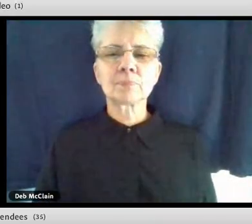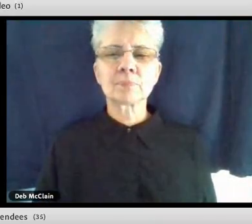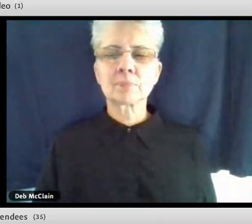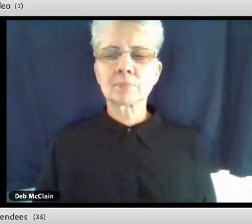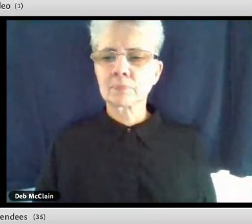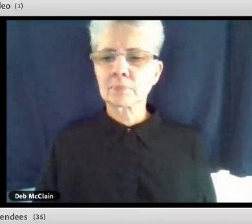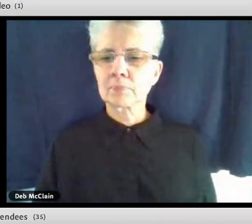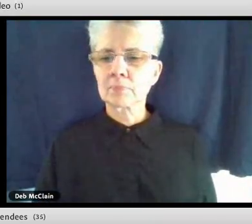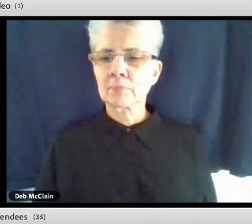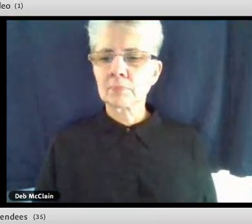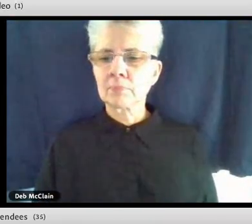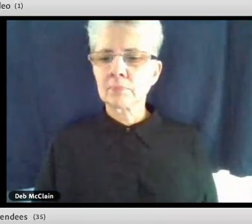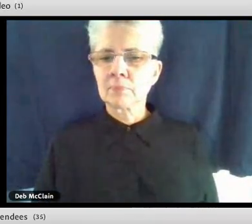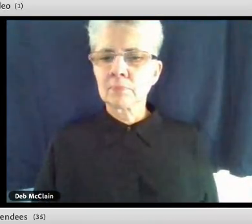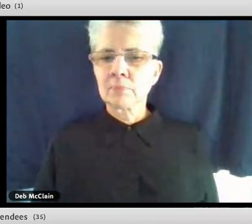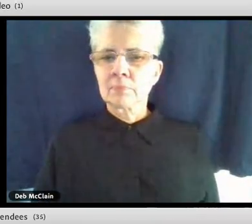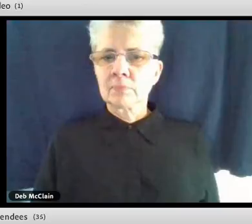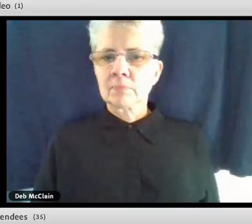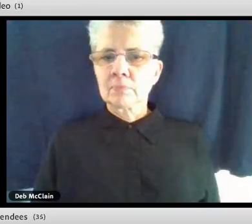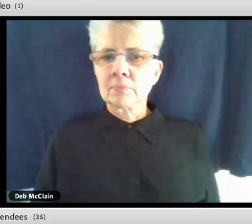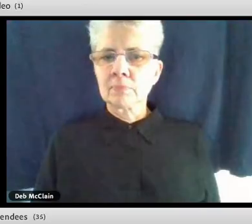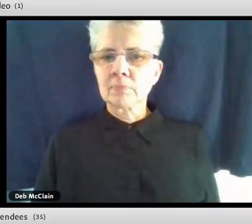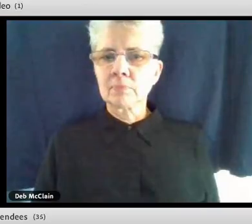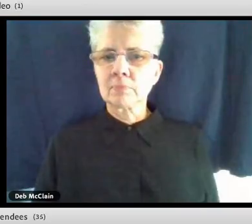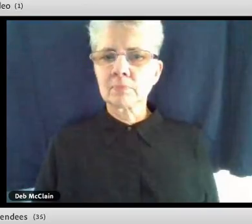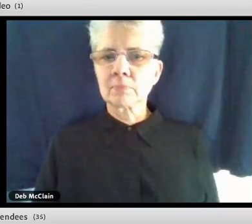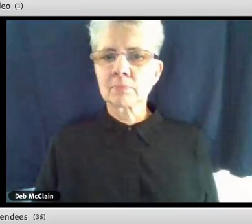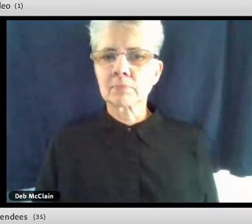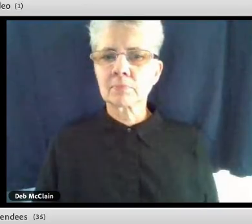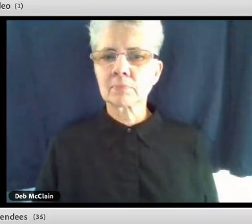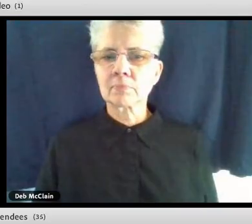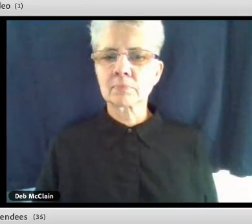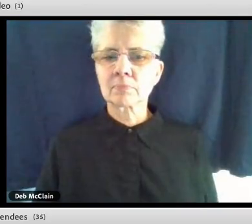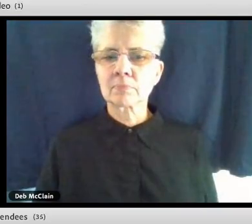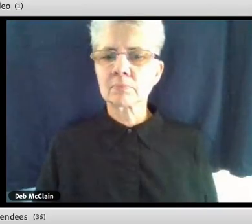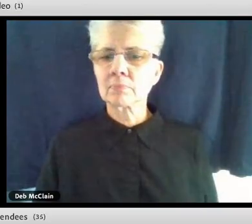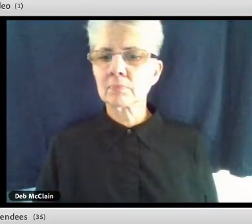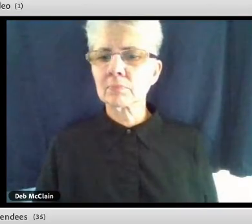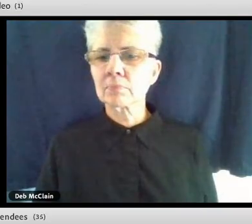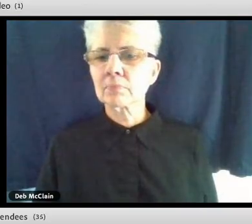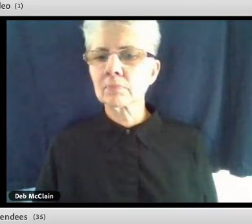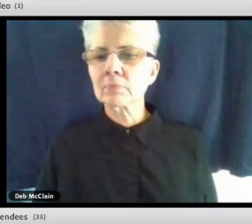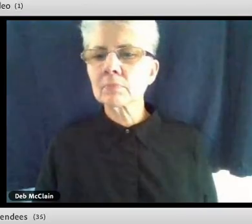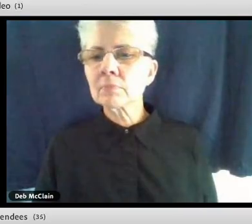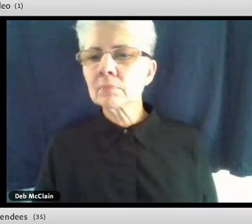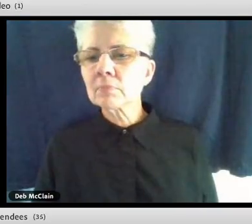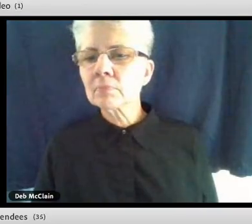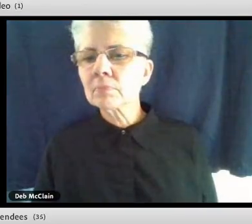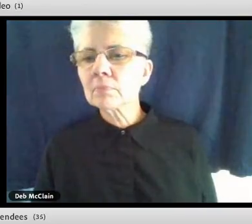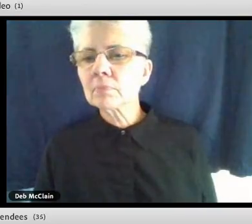to talk to you about things, and I will...